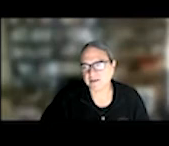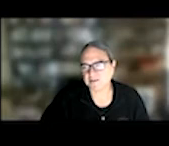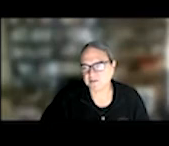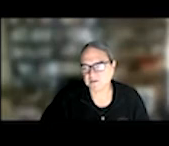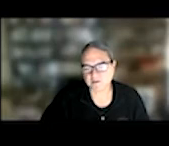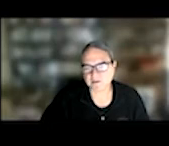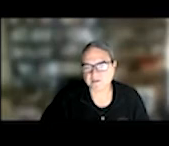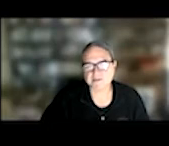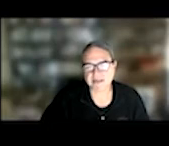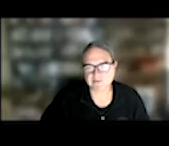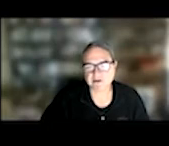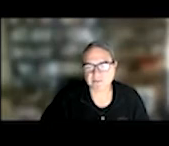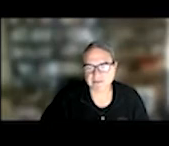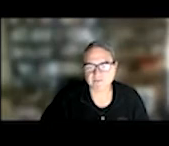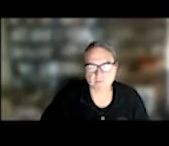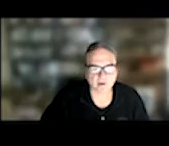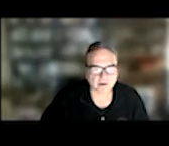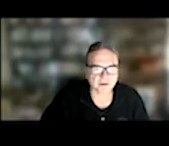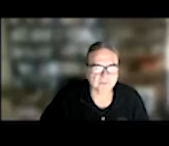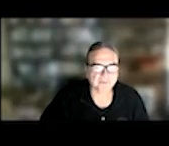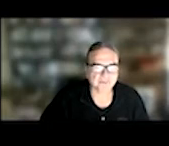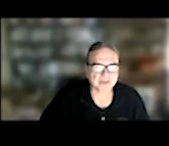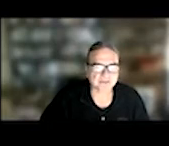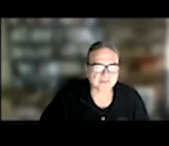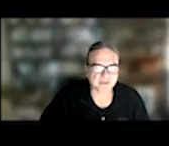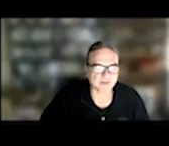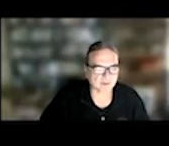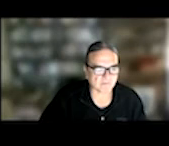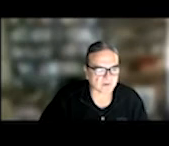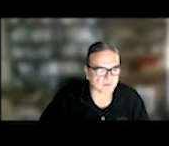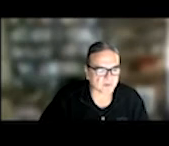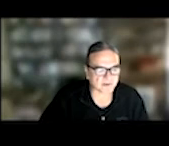that each of you do is sacred and meaningful work because people who are vulnerable and